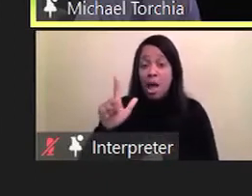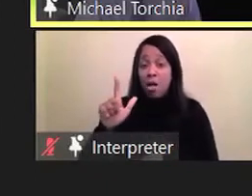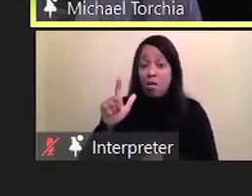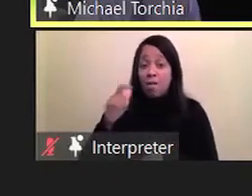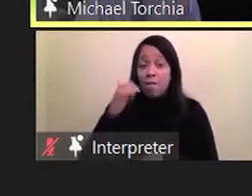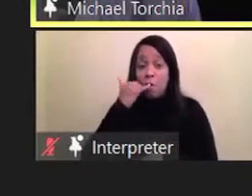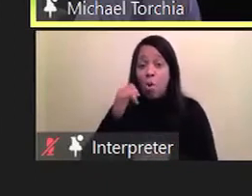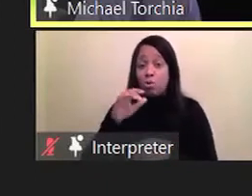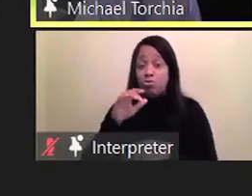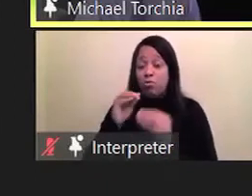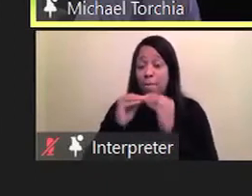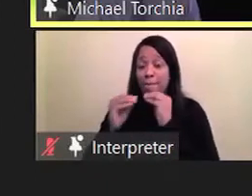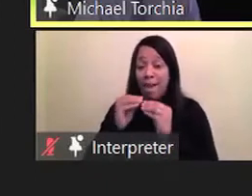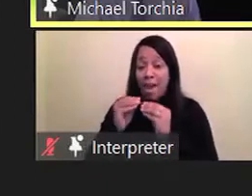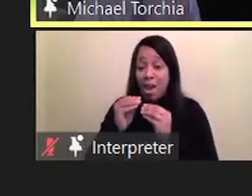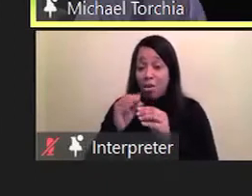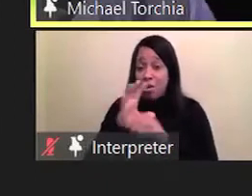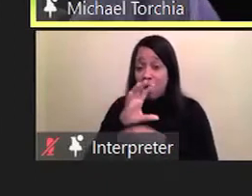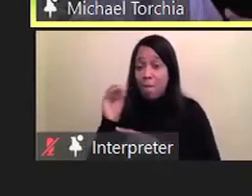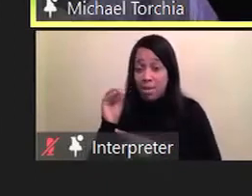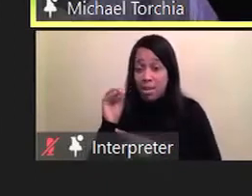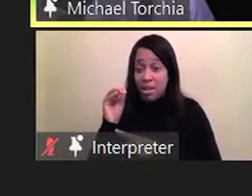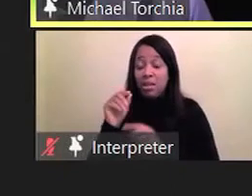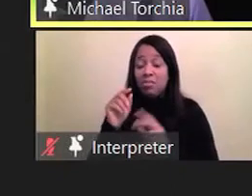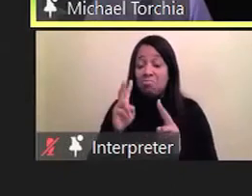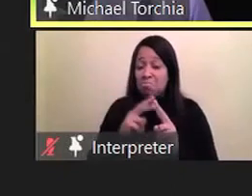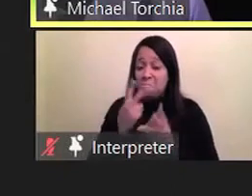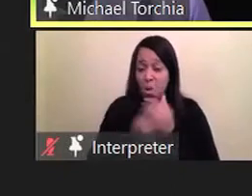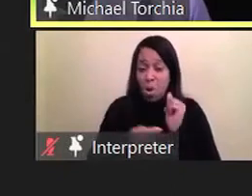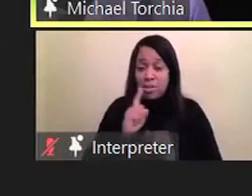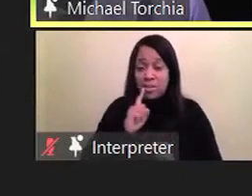During the interview process, there was a group of applicants.